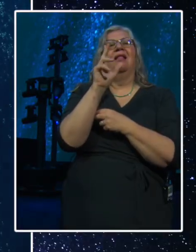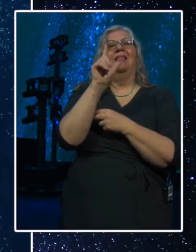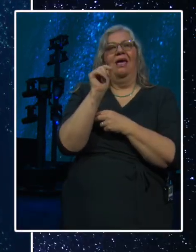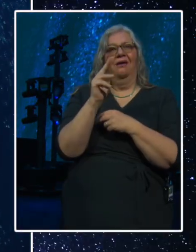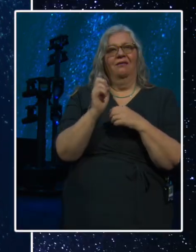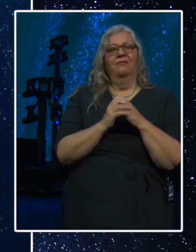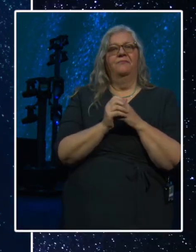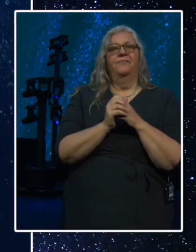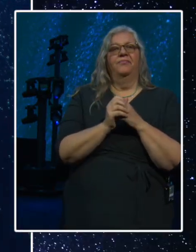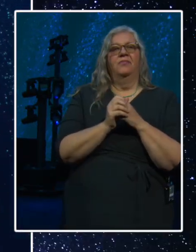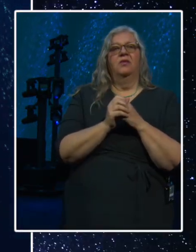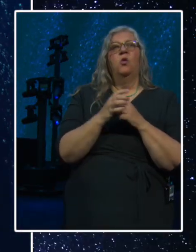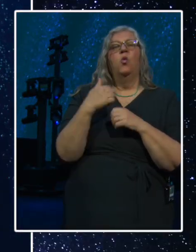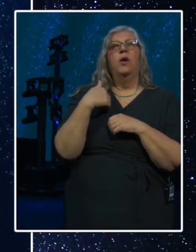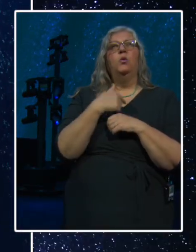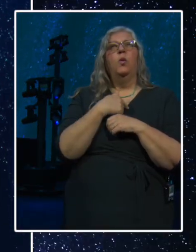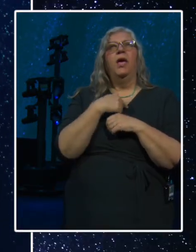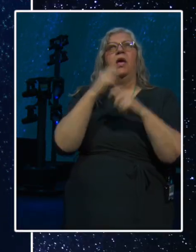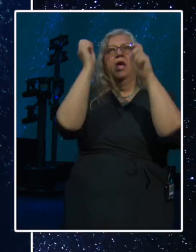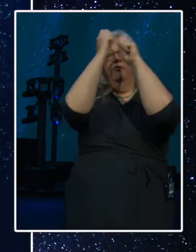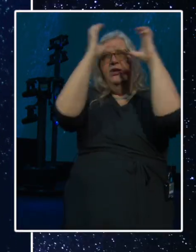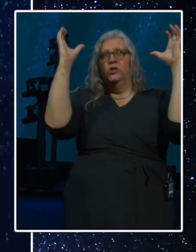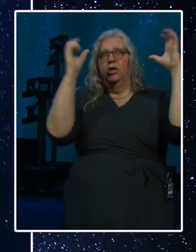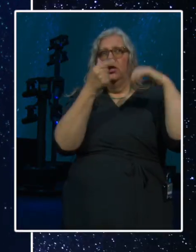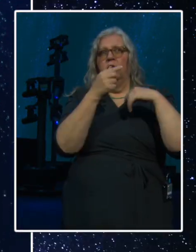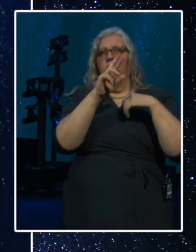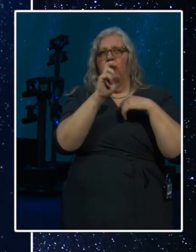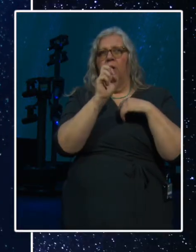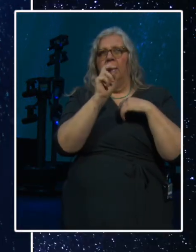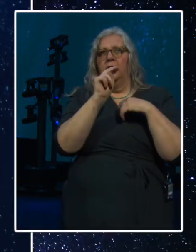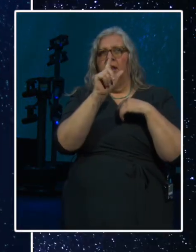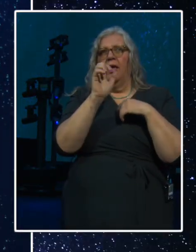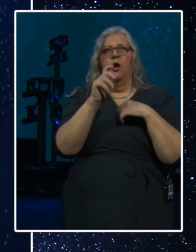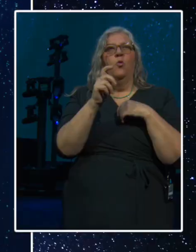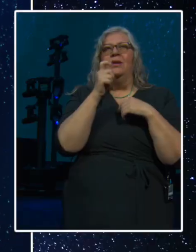When we first envisioned GreenLake, our goal was not to build another cloud.